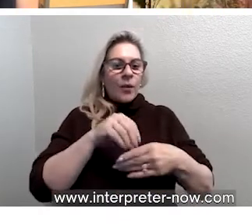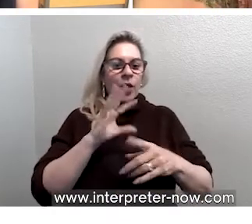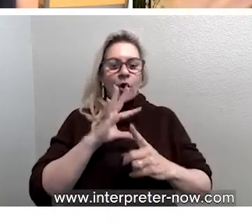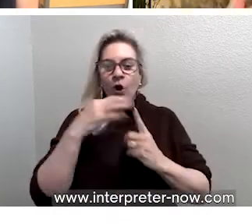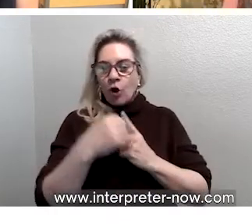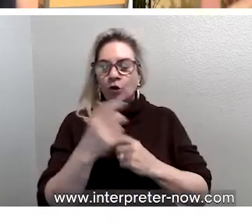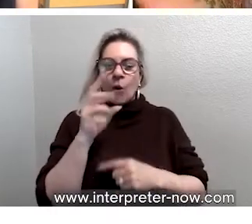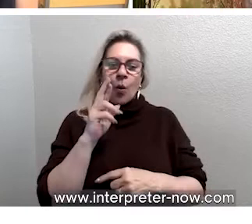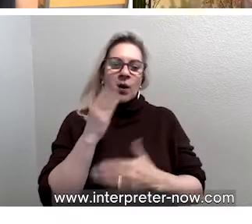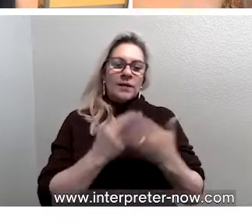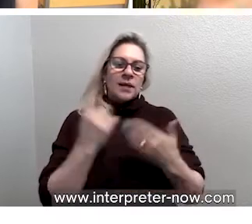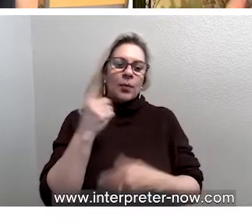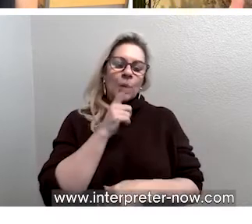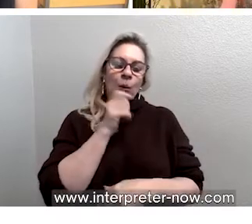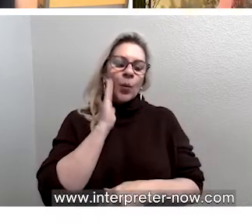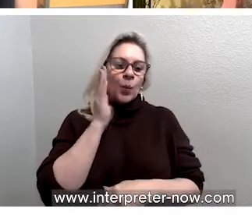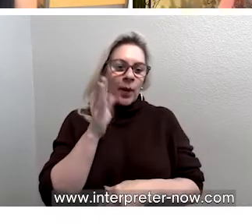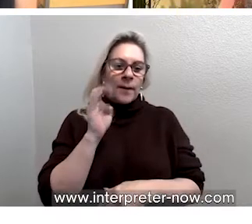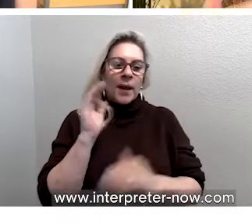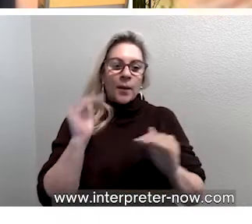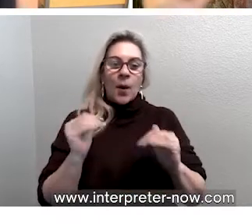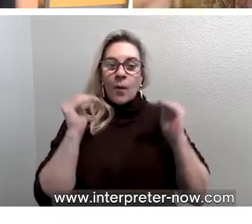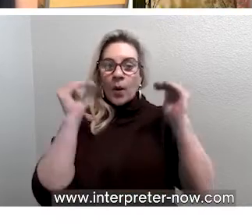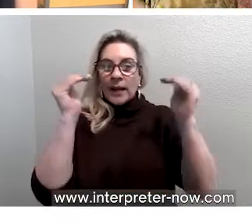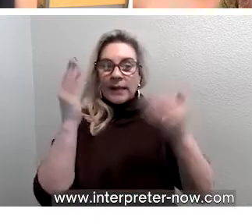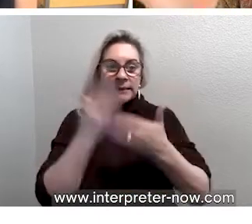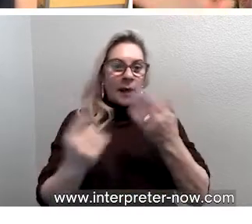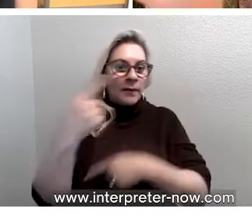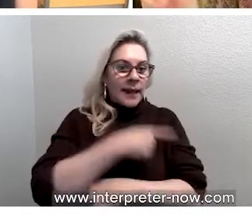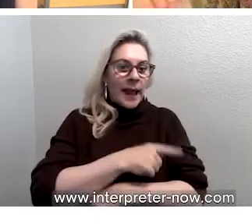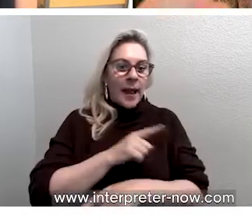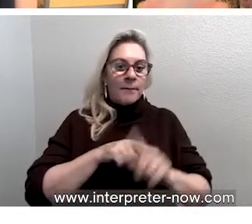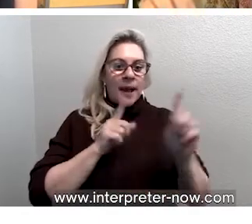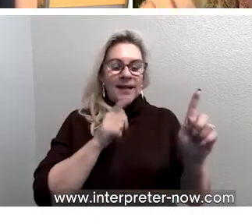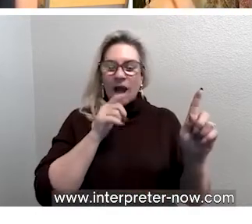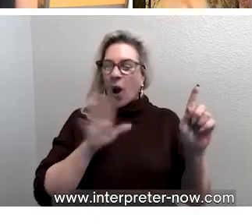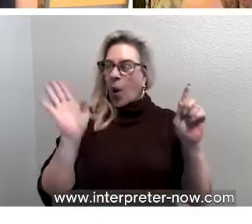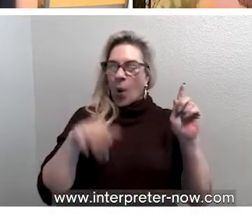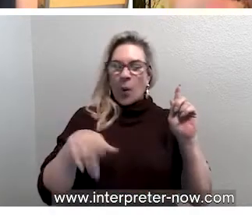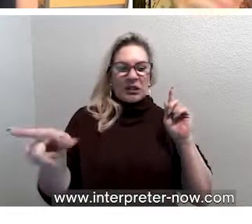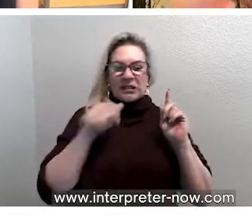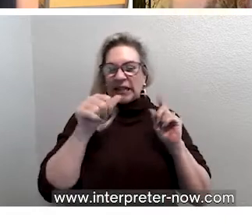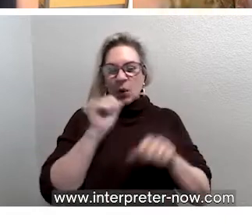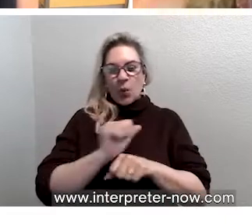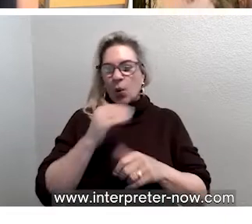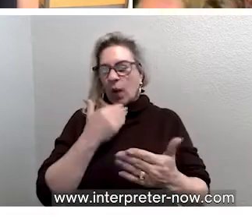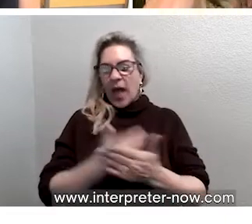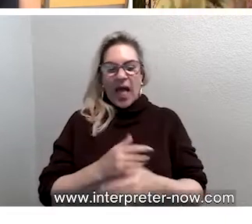is going to be promoted at some point. And it's not going to be like, "Oh, well, she just doesn't do her work very well, or she just doesn't seem dedicated.